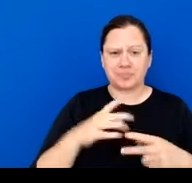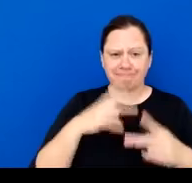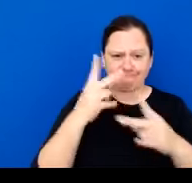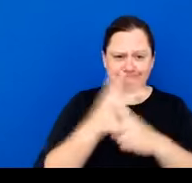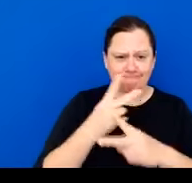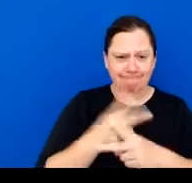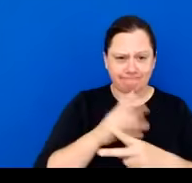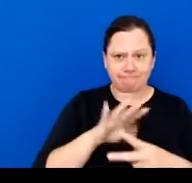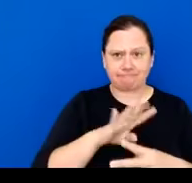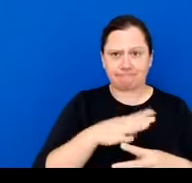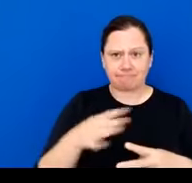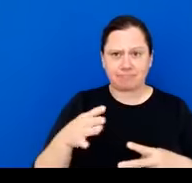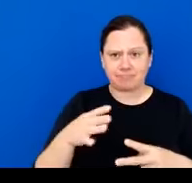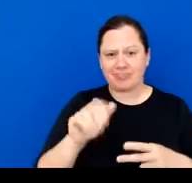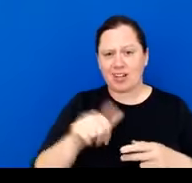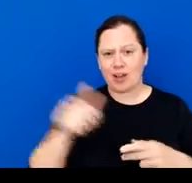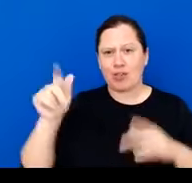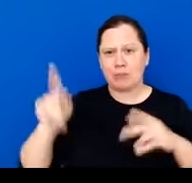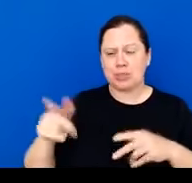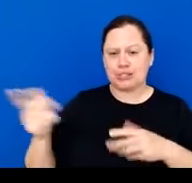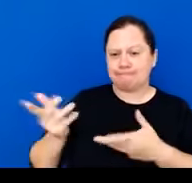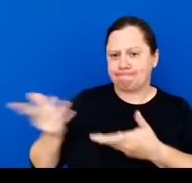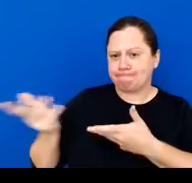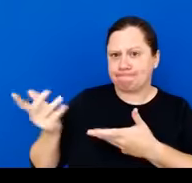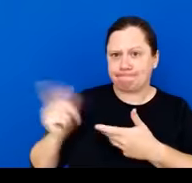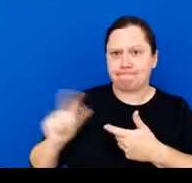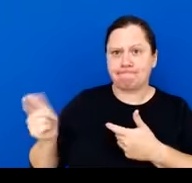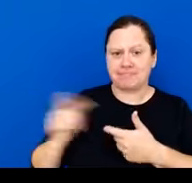to come up with a visual representation that's